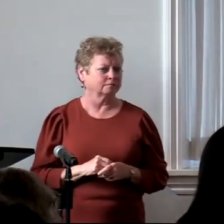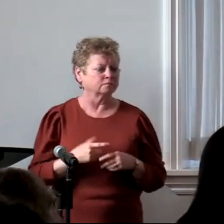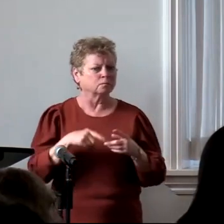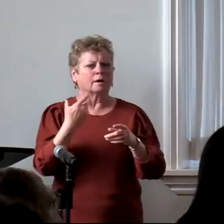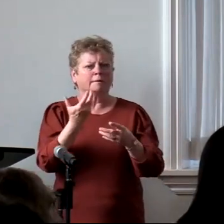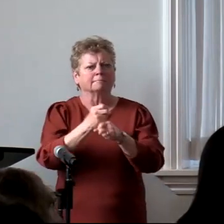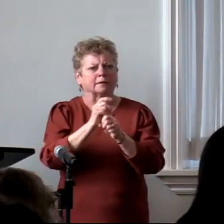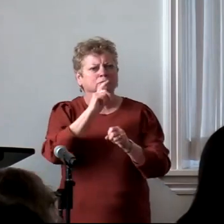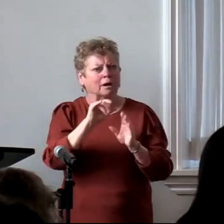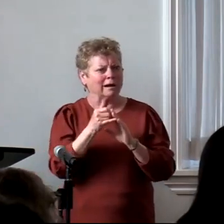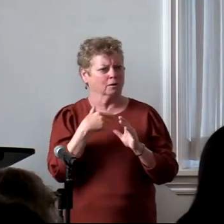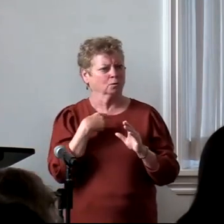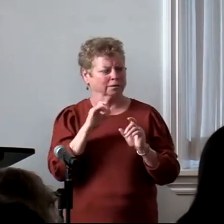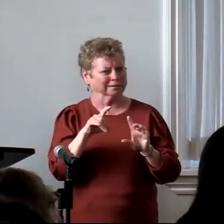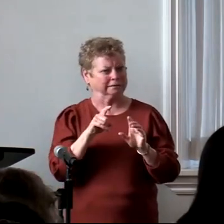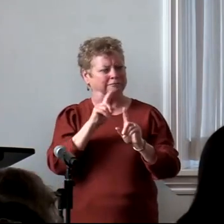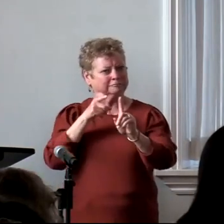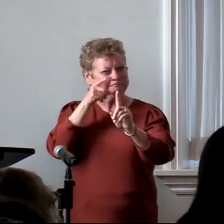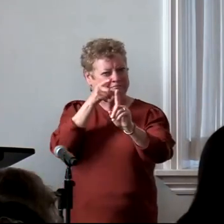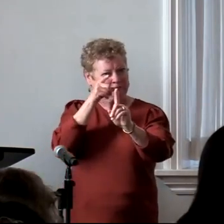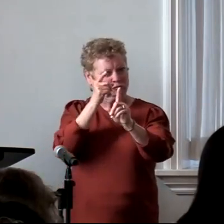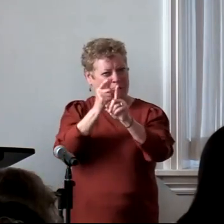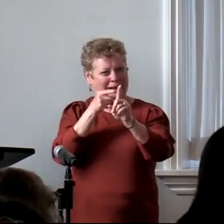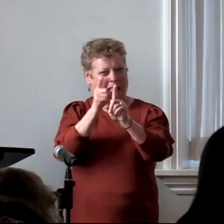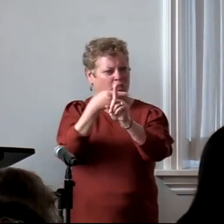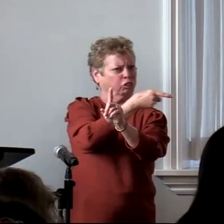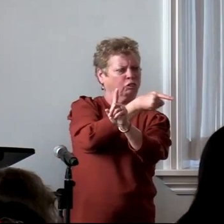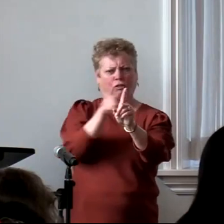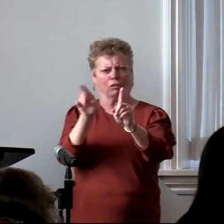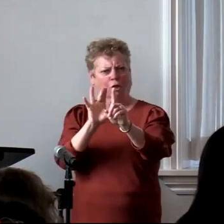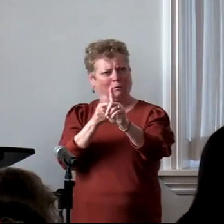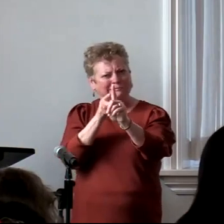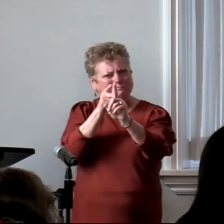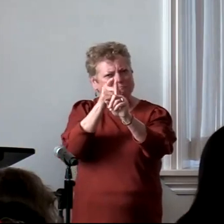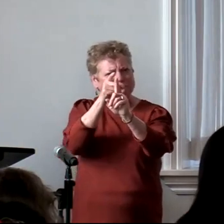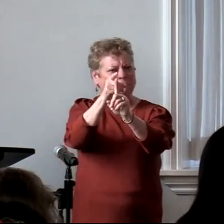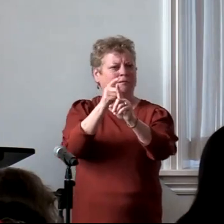that we are continually moving in the right direction and building an accessible province together.